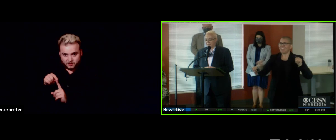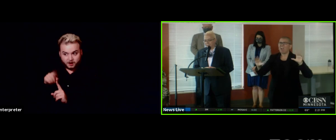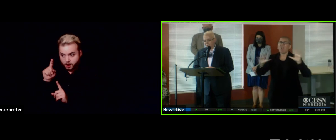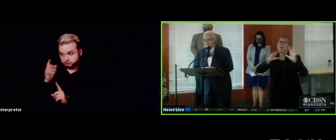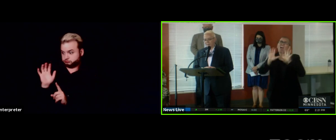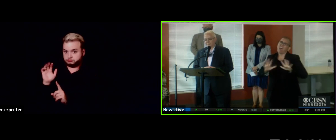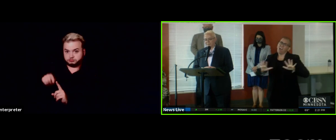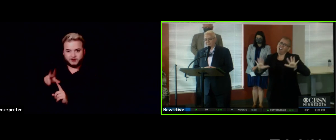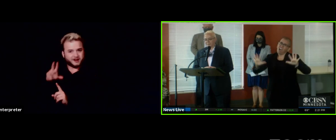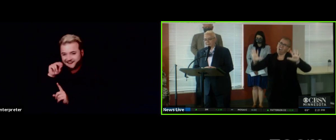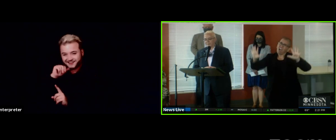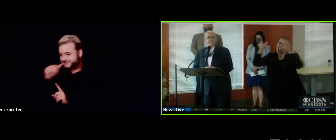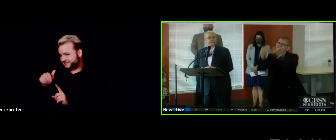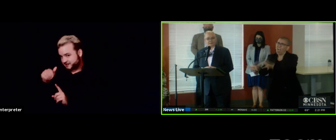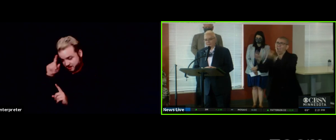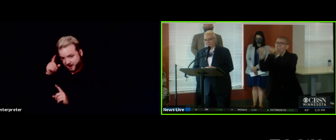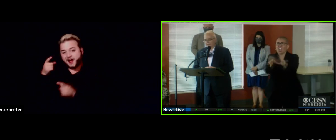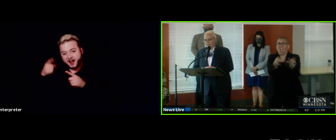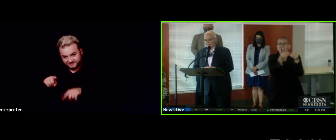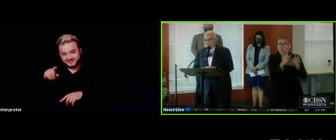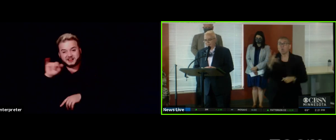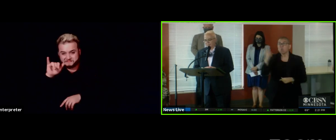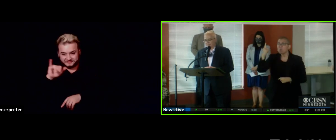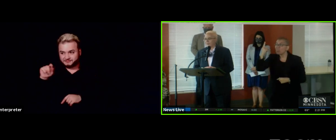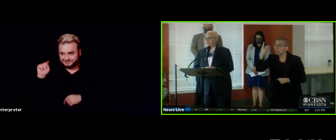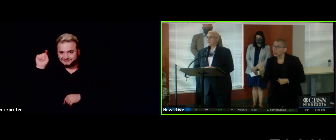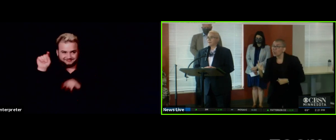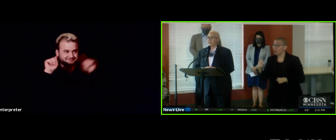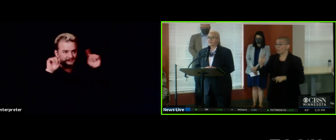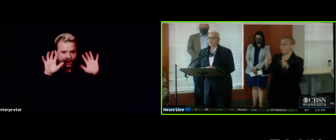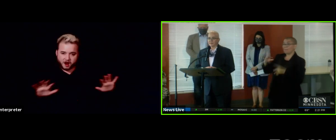of the workforce has applied for unemployment. In households that were already struggling